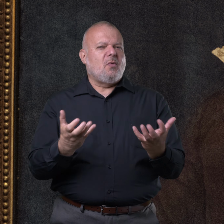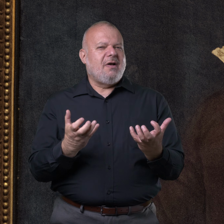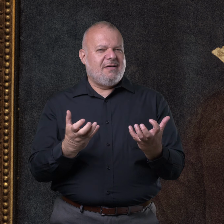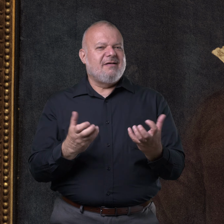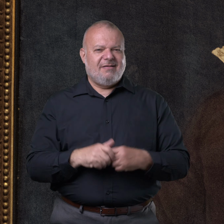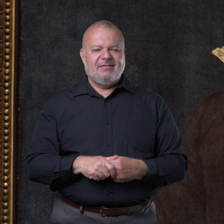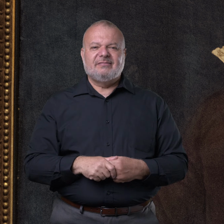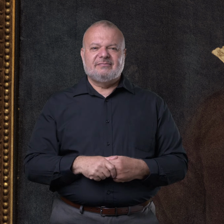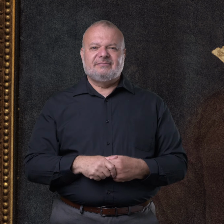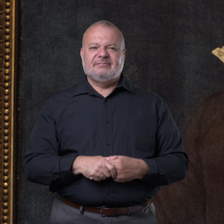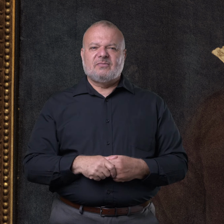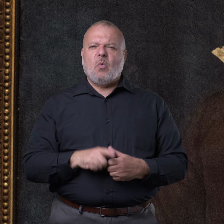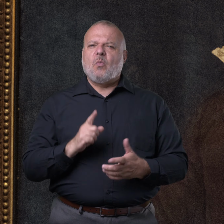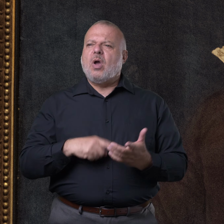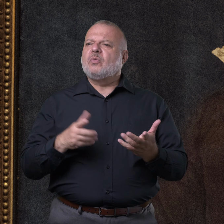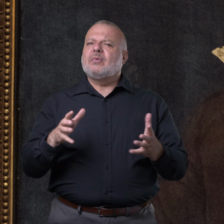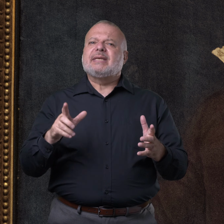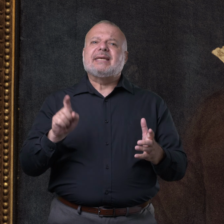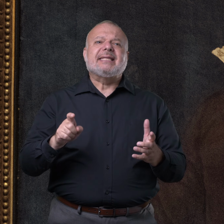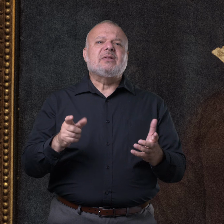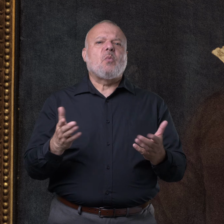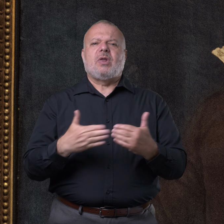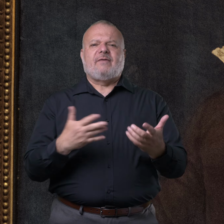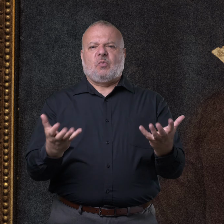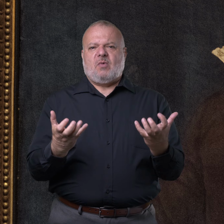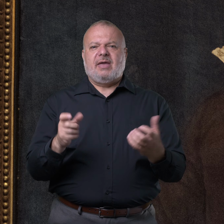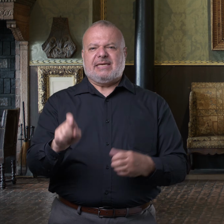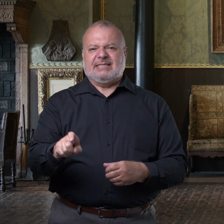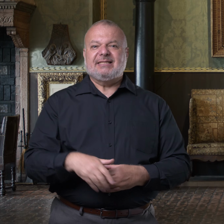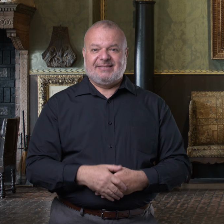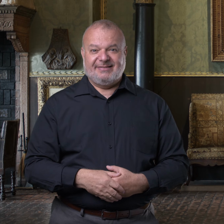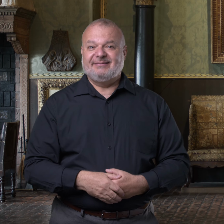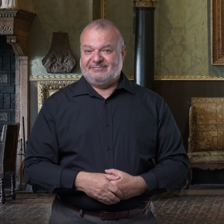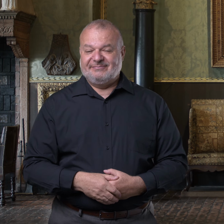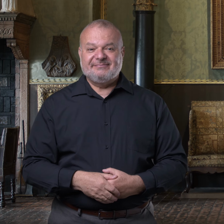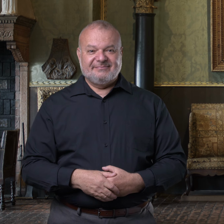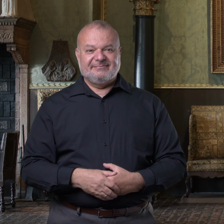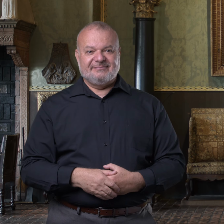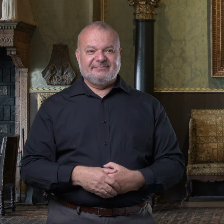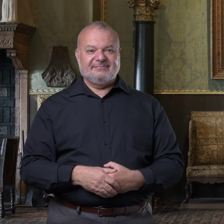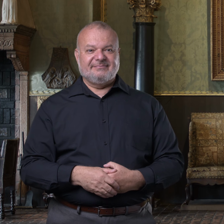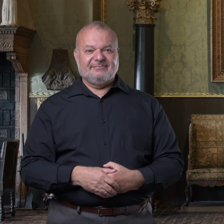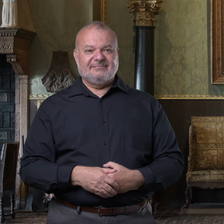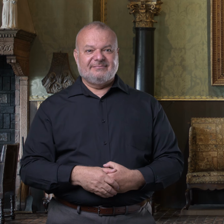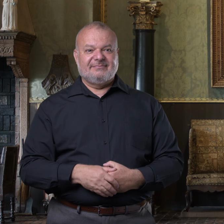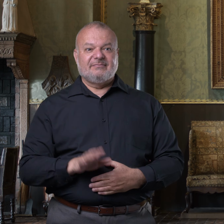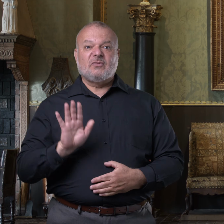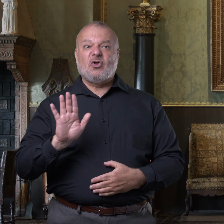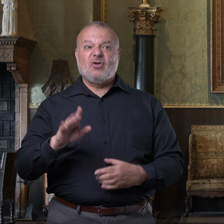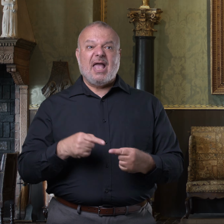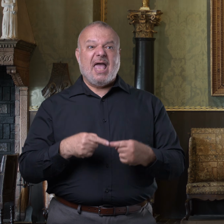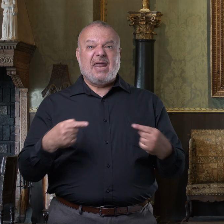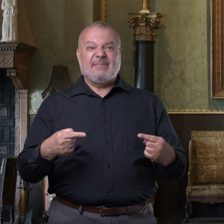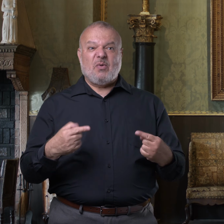it. Her enemies didn't call her "Bloody Mary" for nothing.